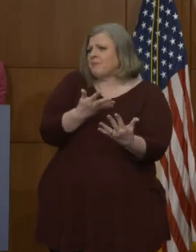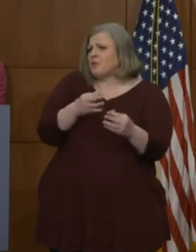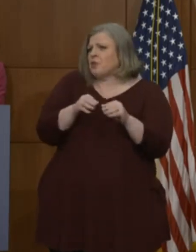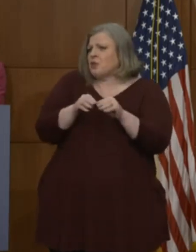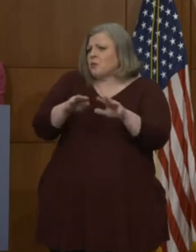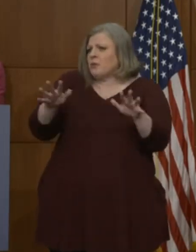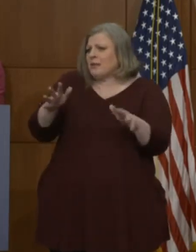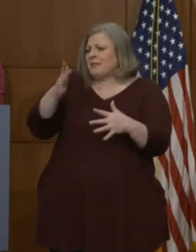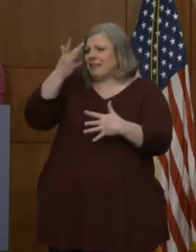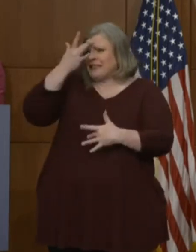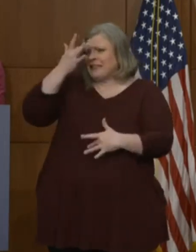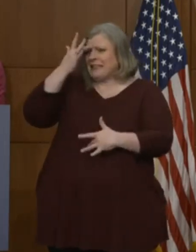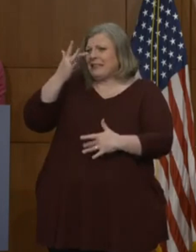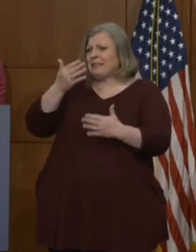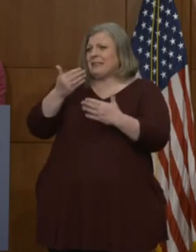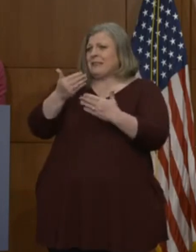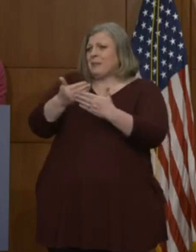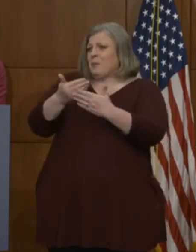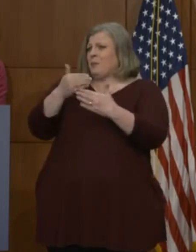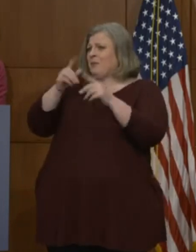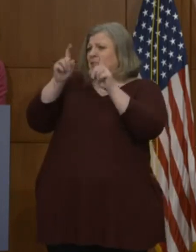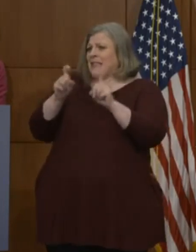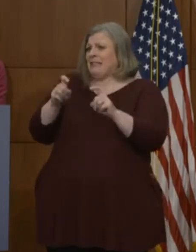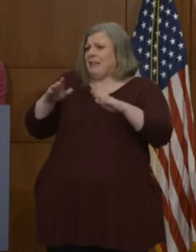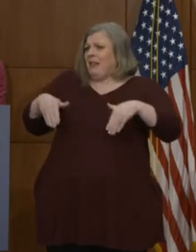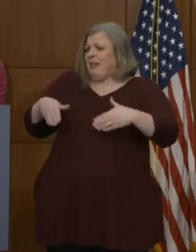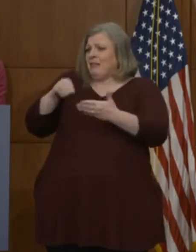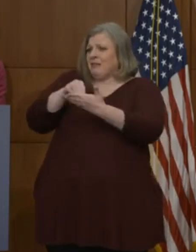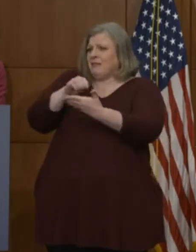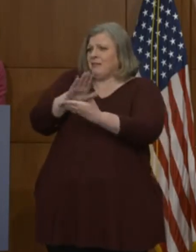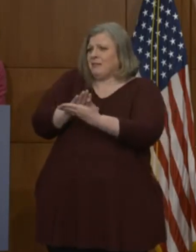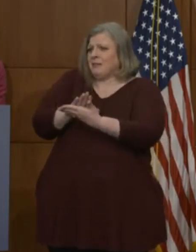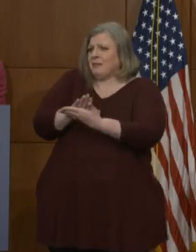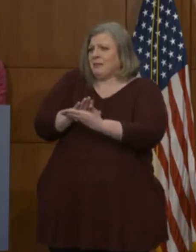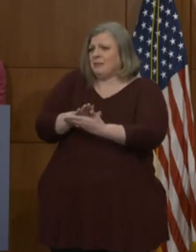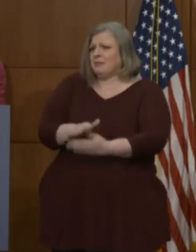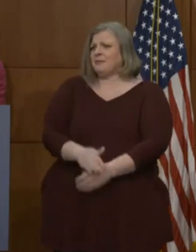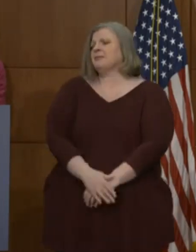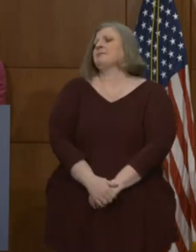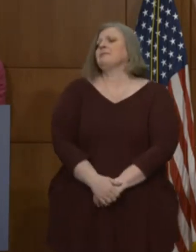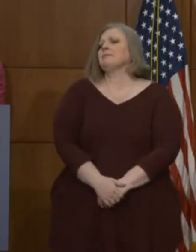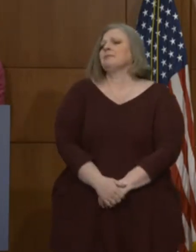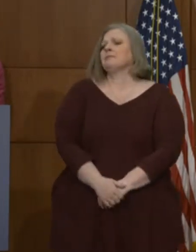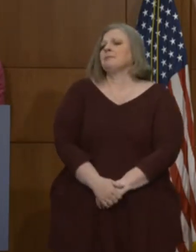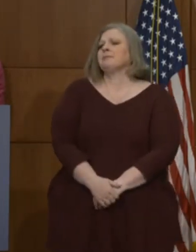THE SPREAD OF THE DISEASE THAT THE TESTING HAVE BEEN CAPTURED. THE TESTING HAVE BEEN CAPTURED. I DIDN’T CATCH THE FIRST ONE. I DIDN’T CATCH THE FIRST ONE. I’M GONNA LET DOCTOR I’LL GRANT